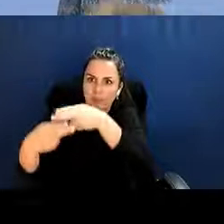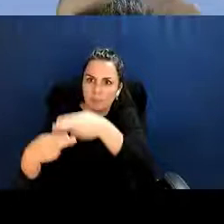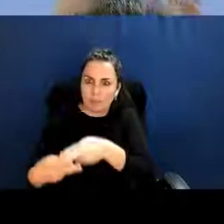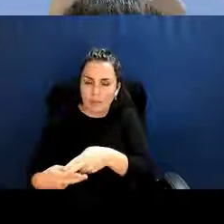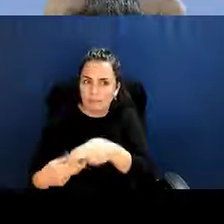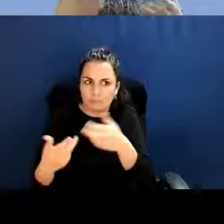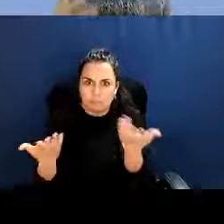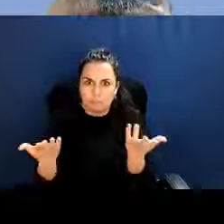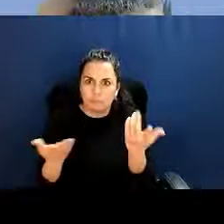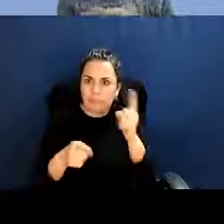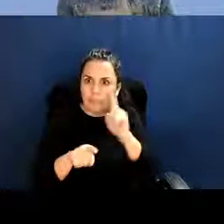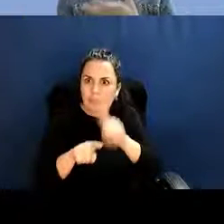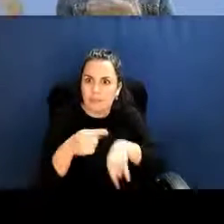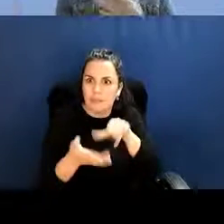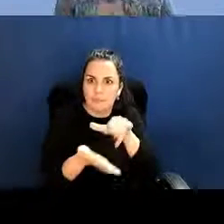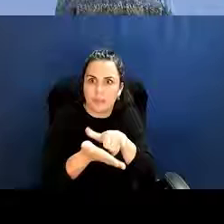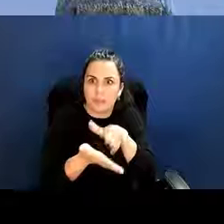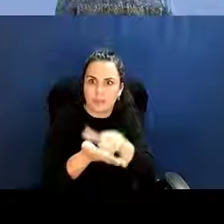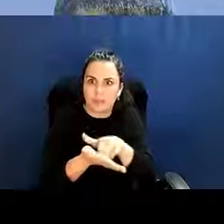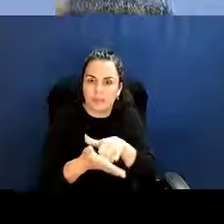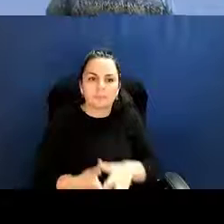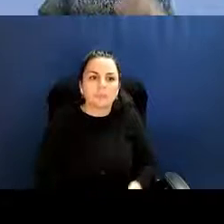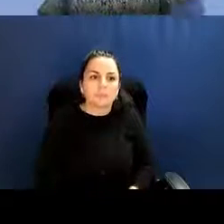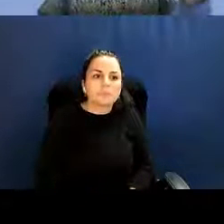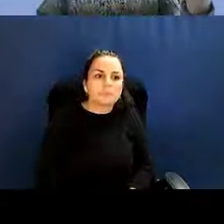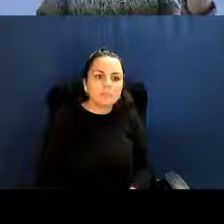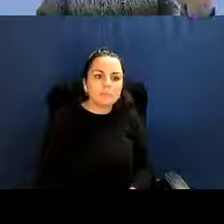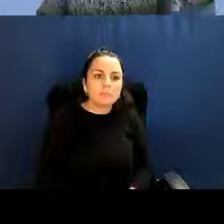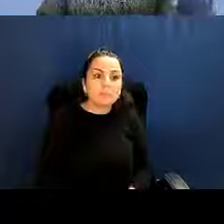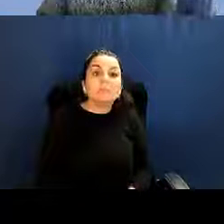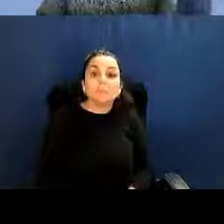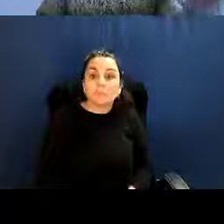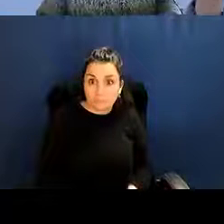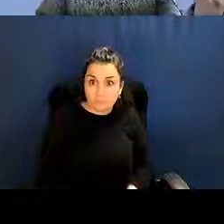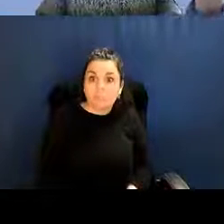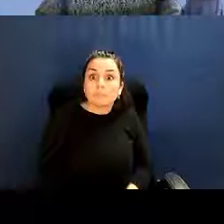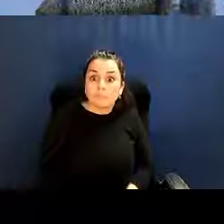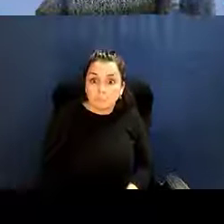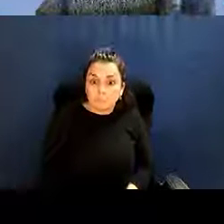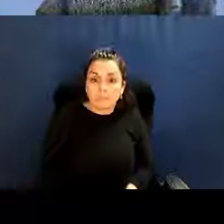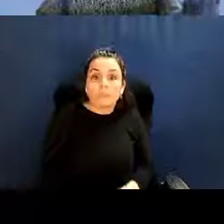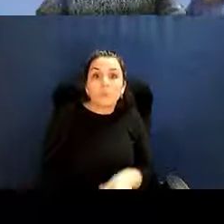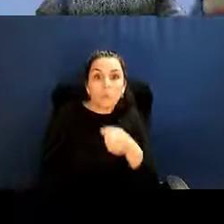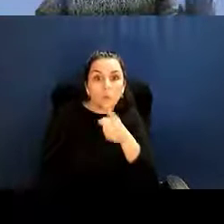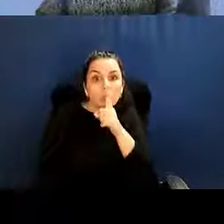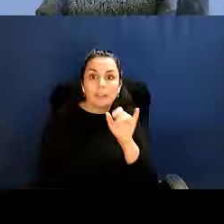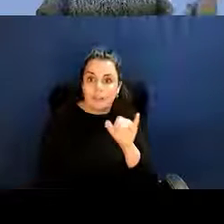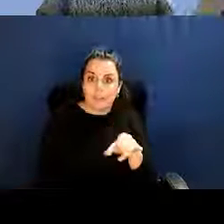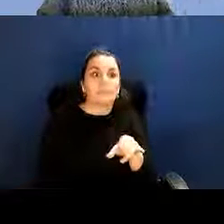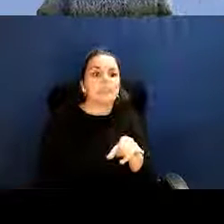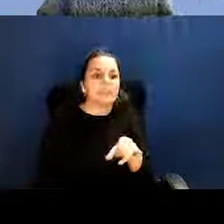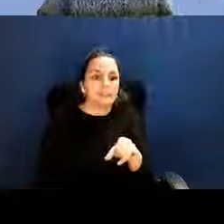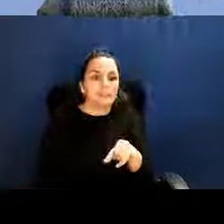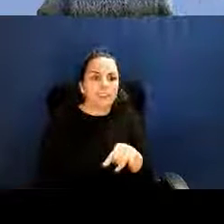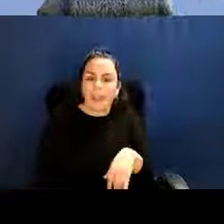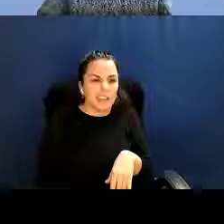will not be able to link them back to living individuals. Then that's a cross for the first part and a cross for the second part.